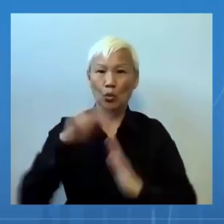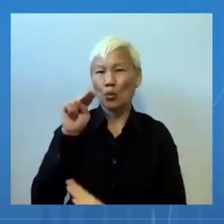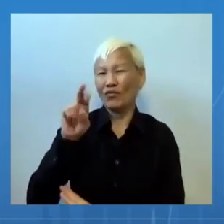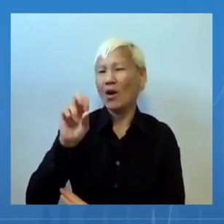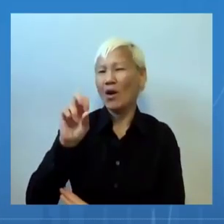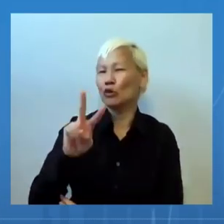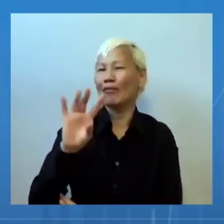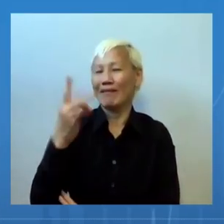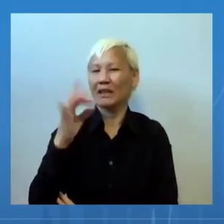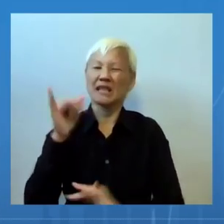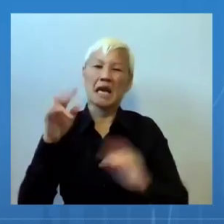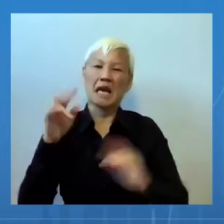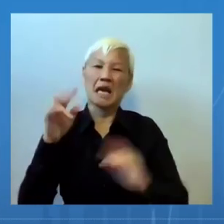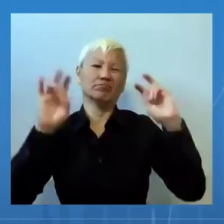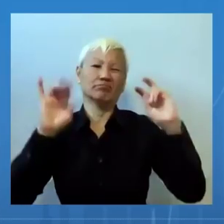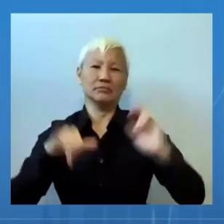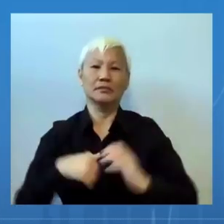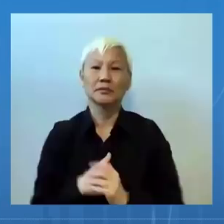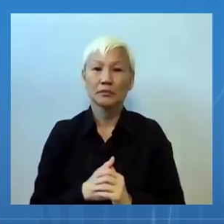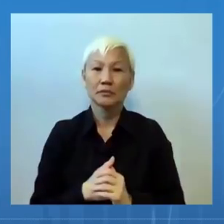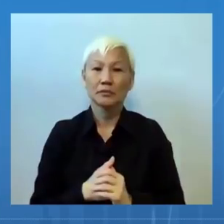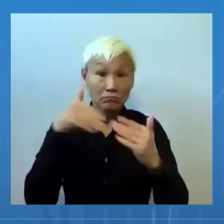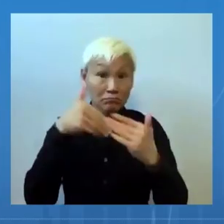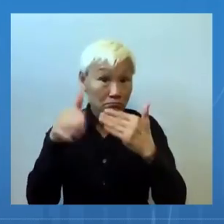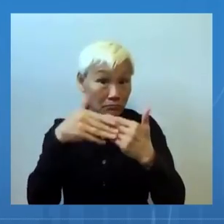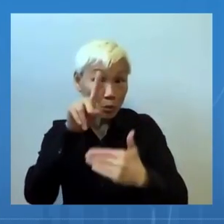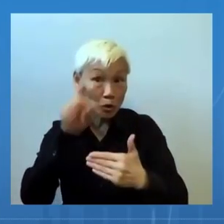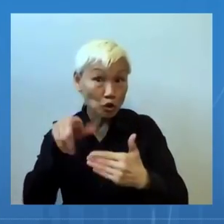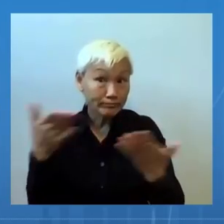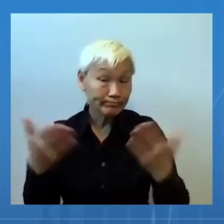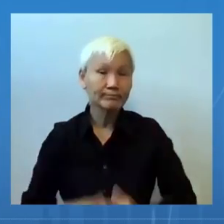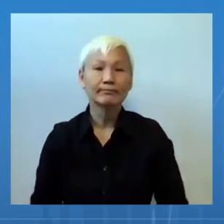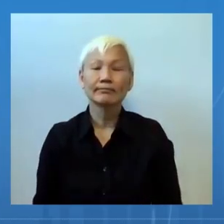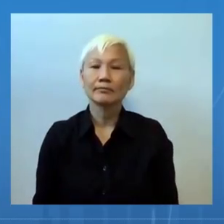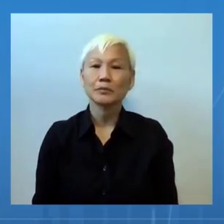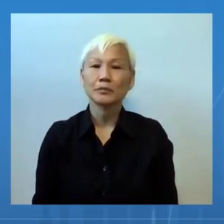Next question, please. Moderator: Meg Tirrell at CNBC.